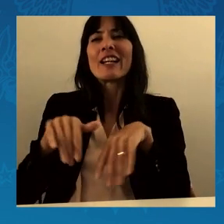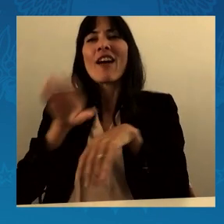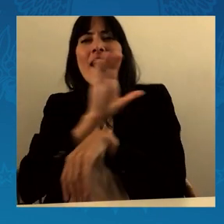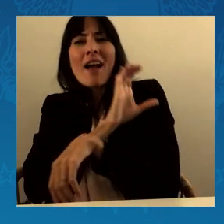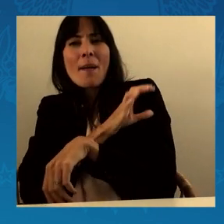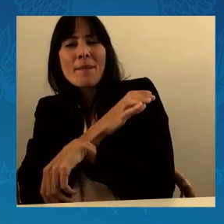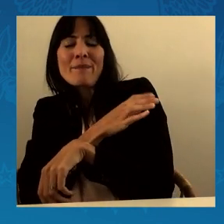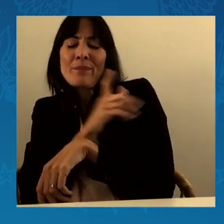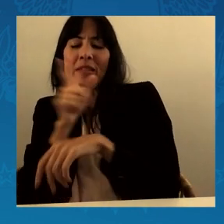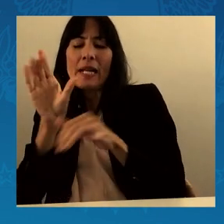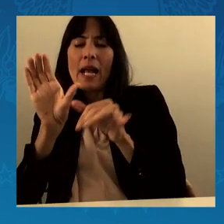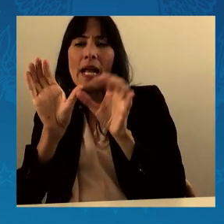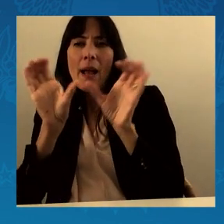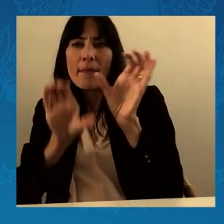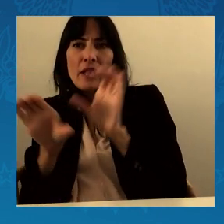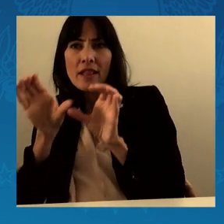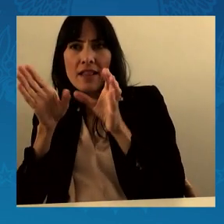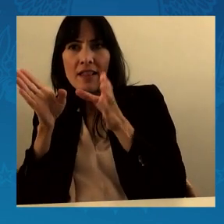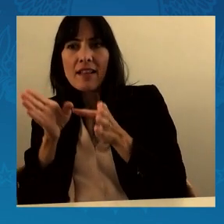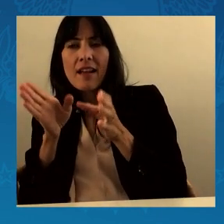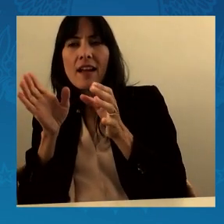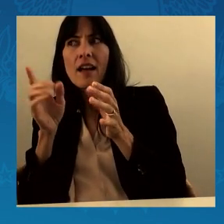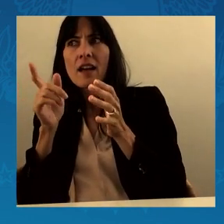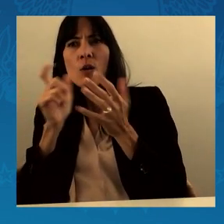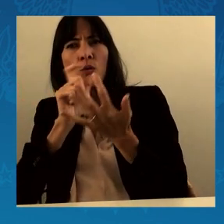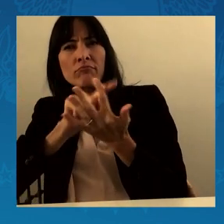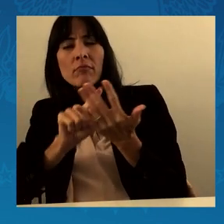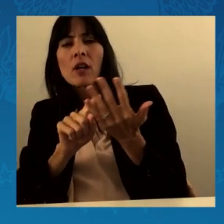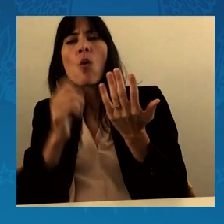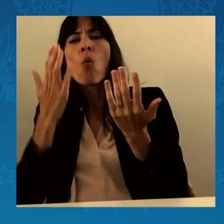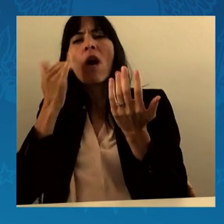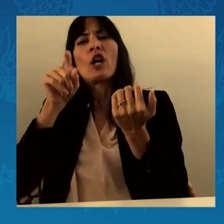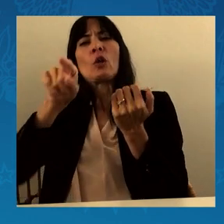What kind of motivated do selected majors in Hampton?